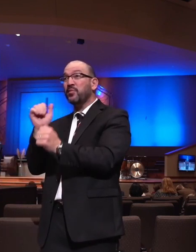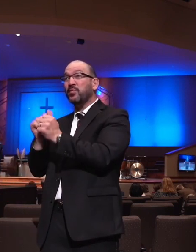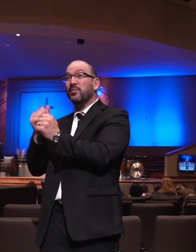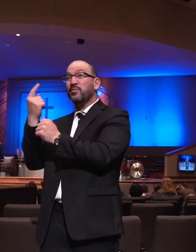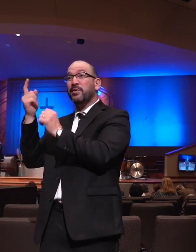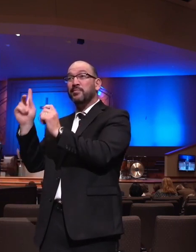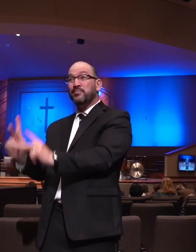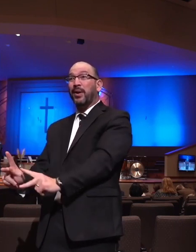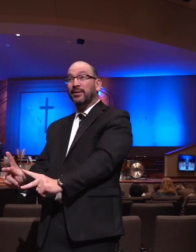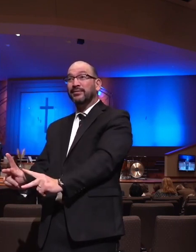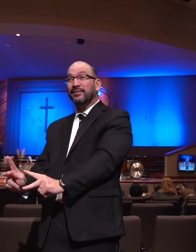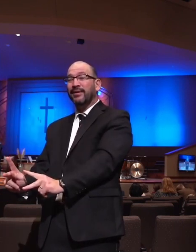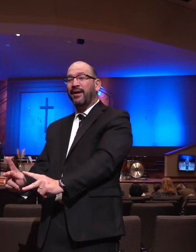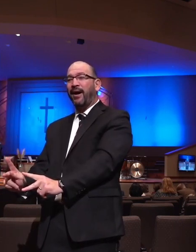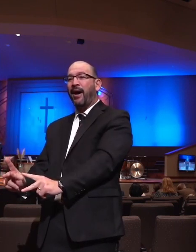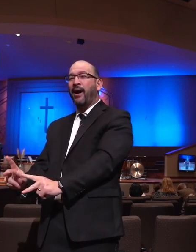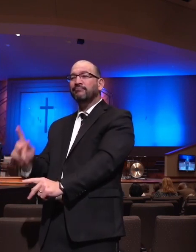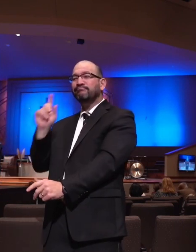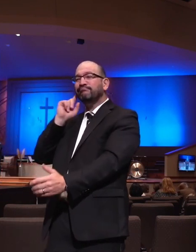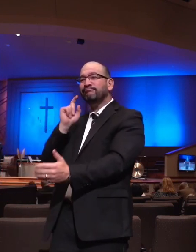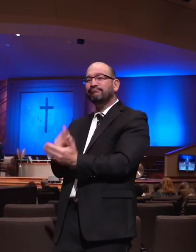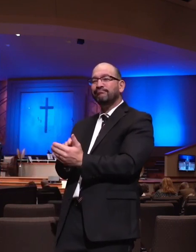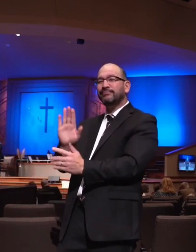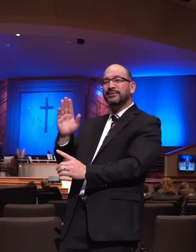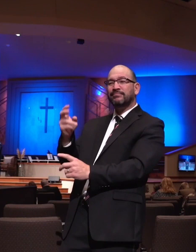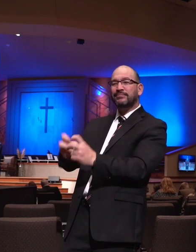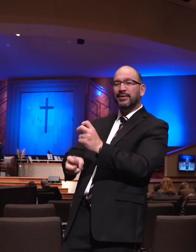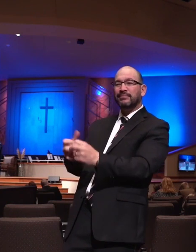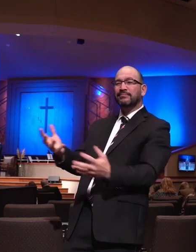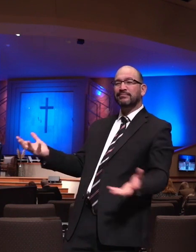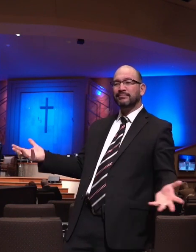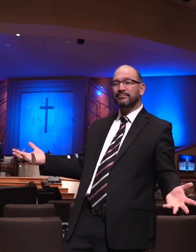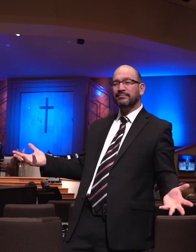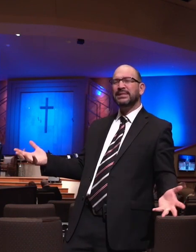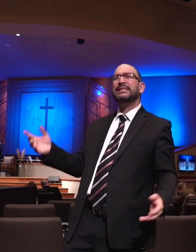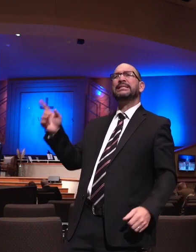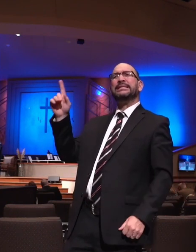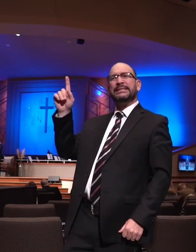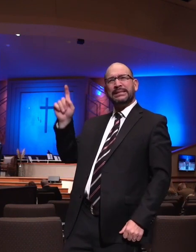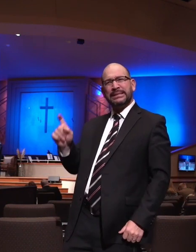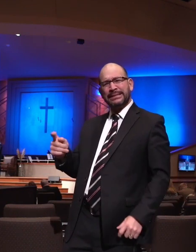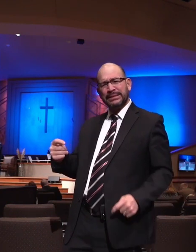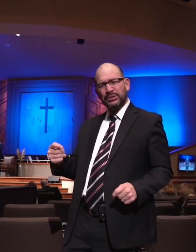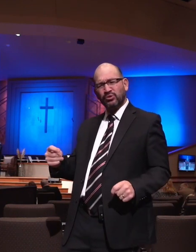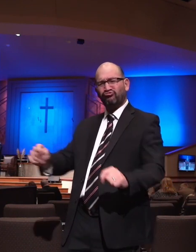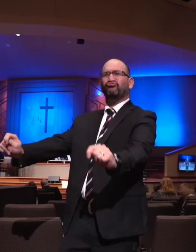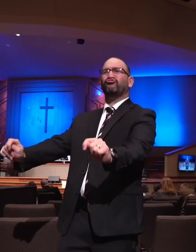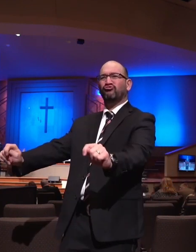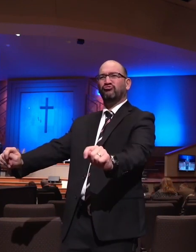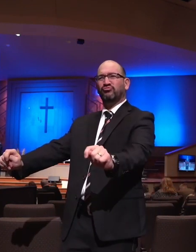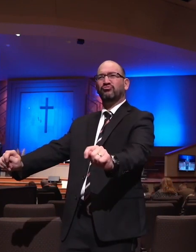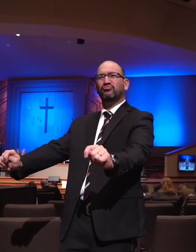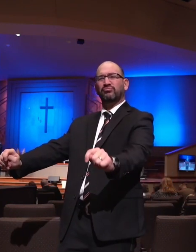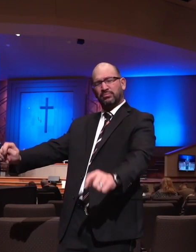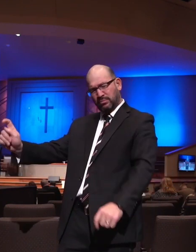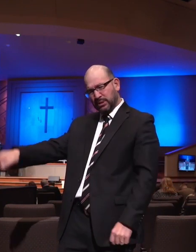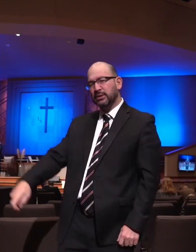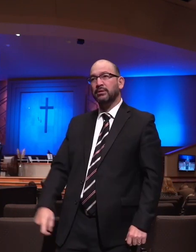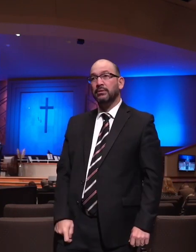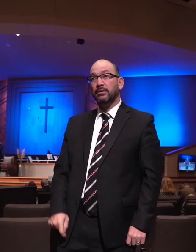they had a need and you gotta make some effort are you going to be that little maid